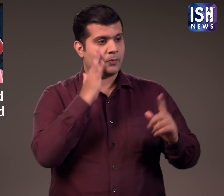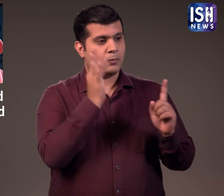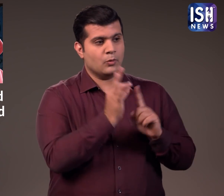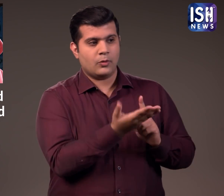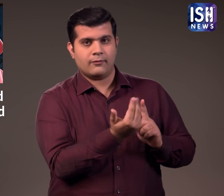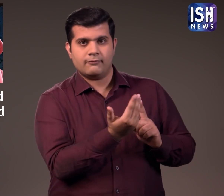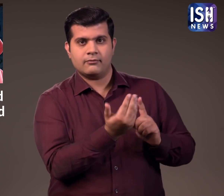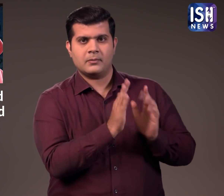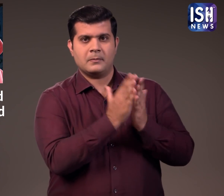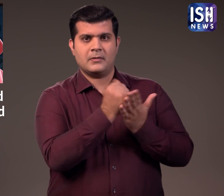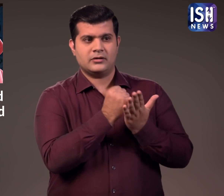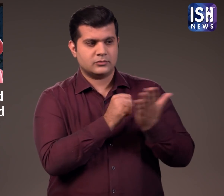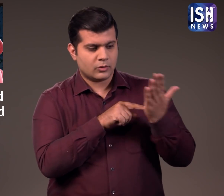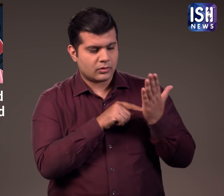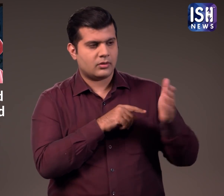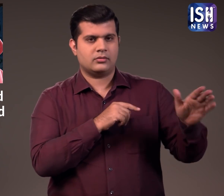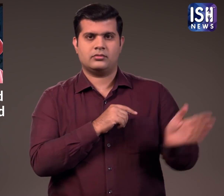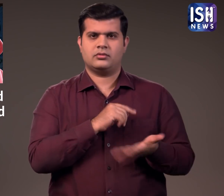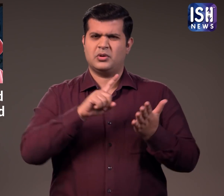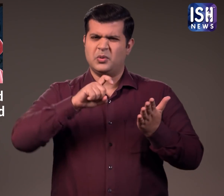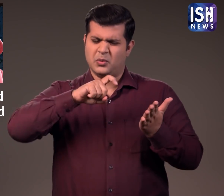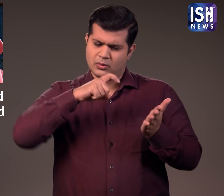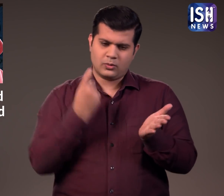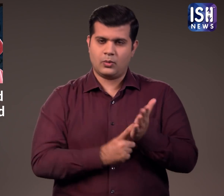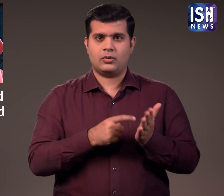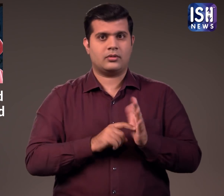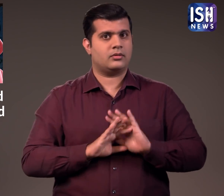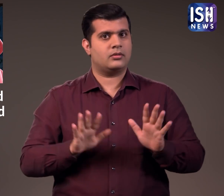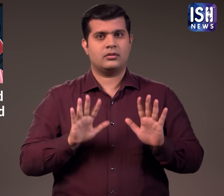you will be asked to show your passport. This is mandatory.